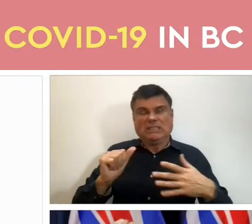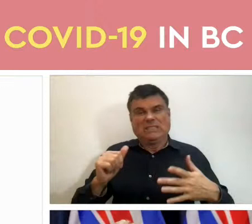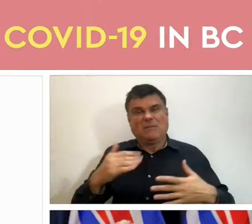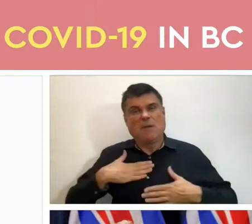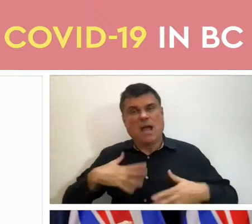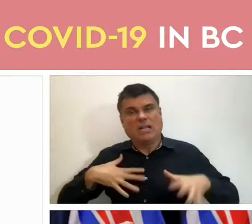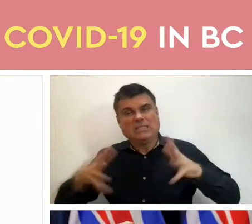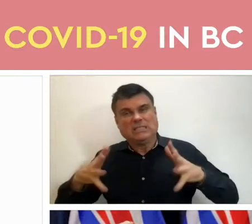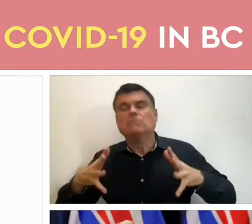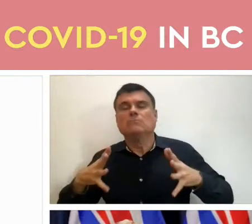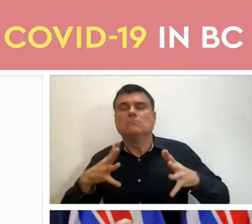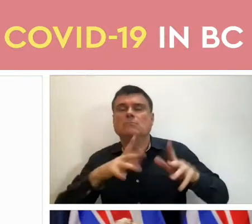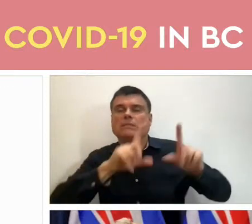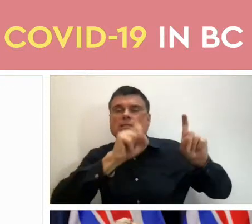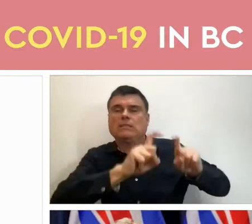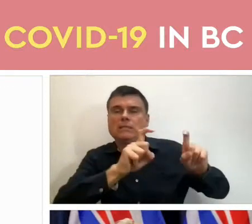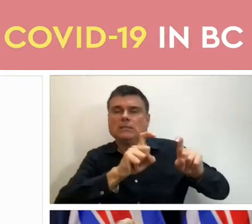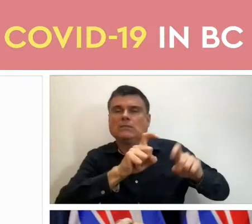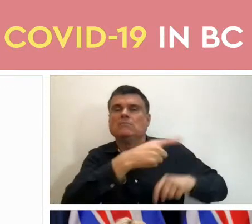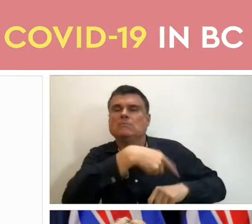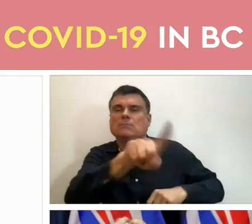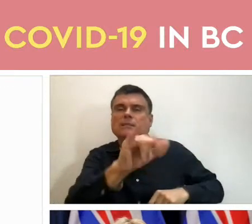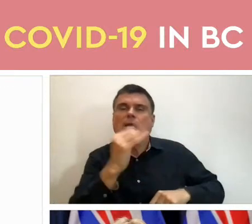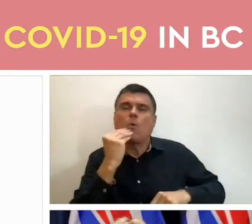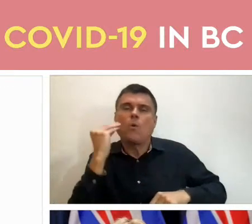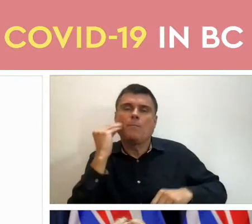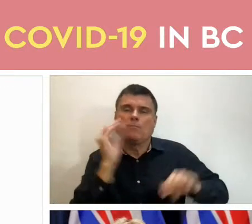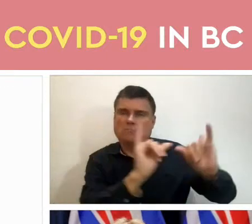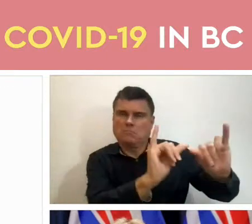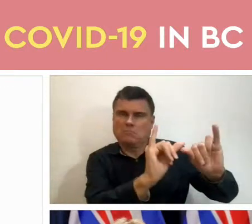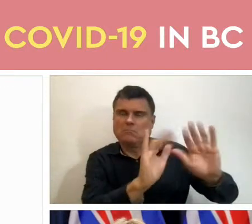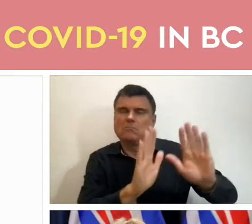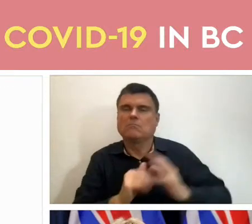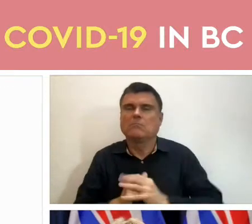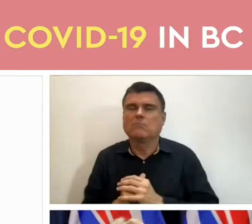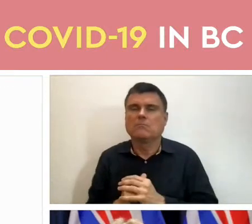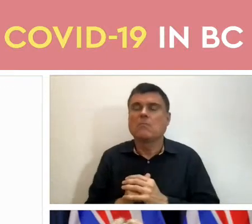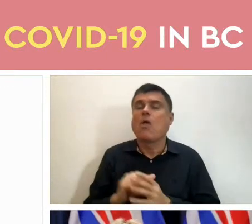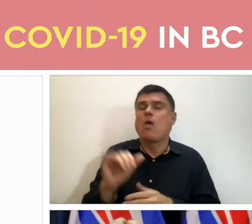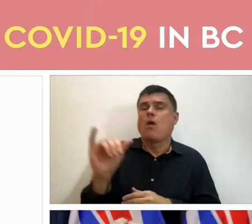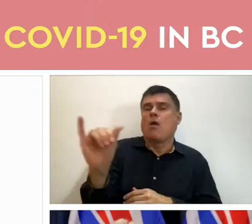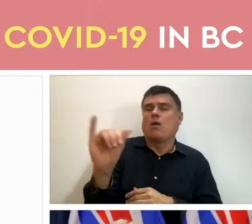We will also be deploying them over the next few weeks in